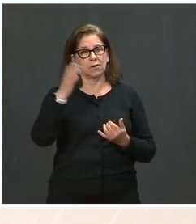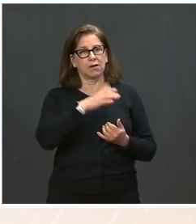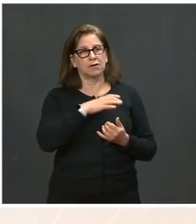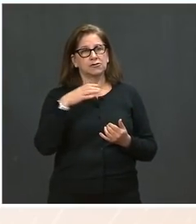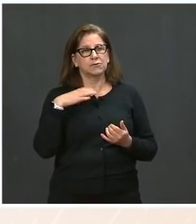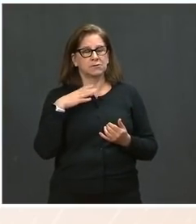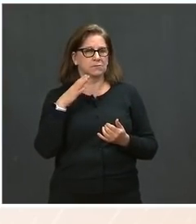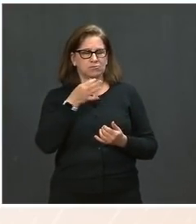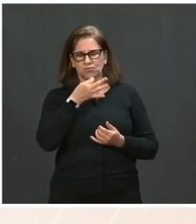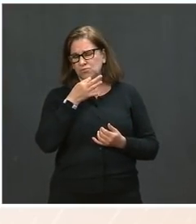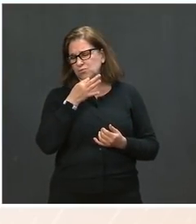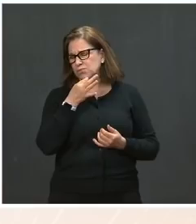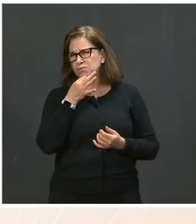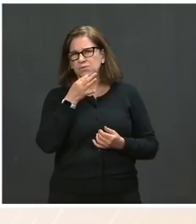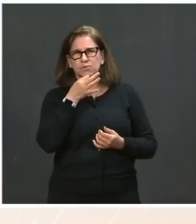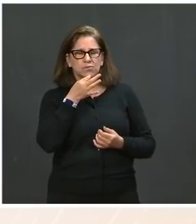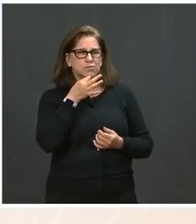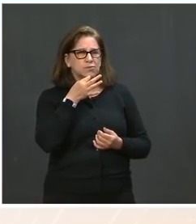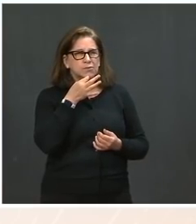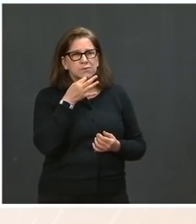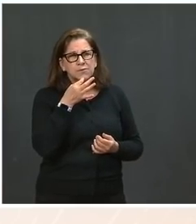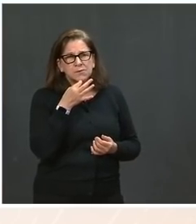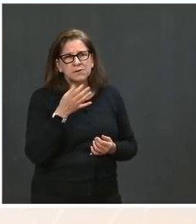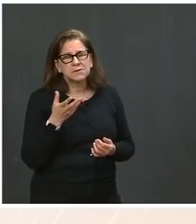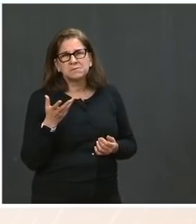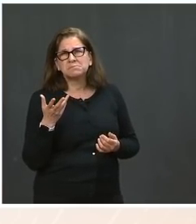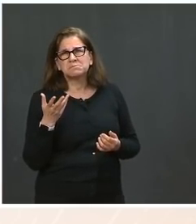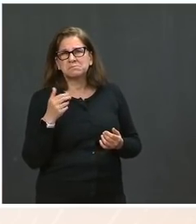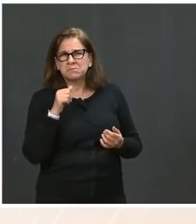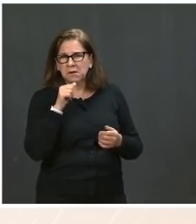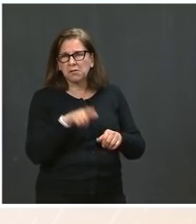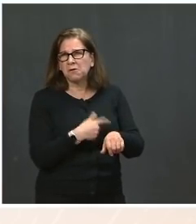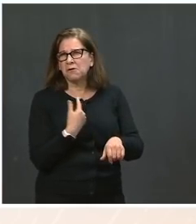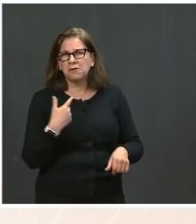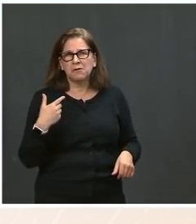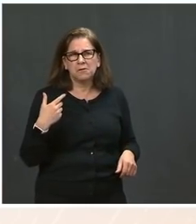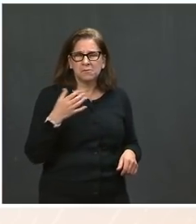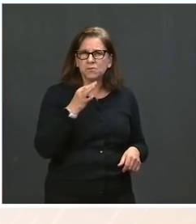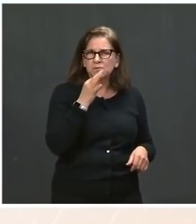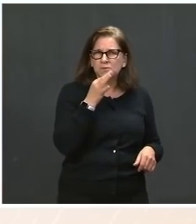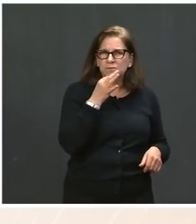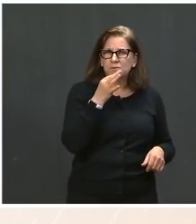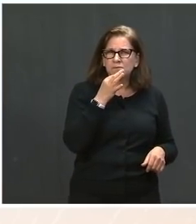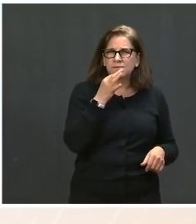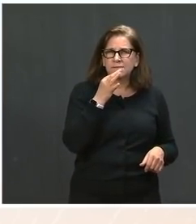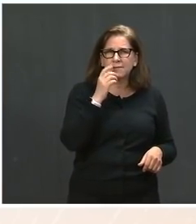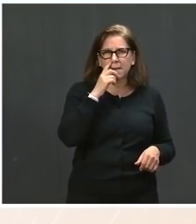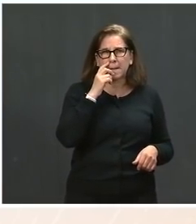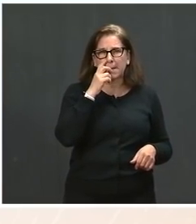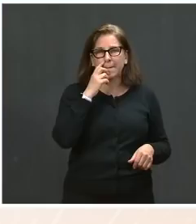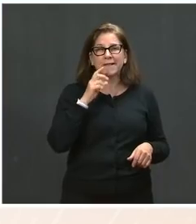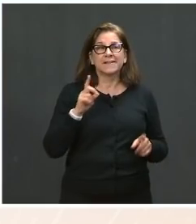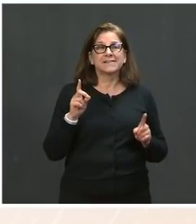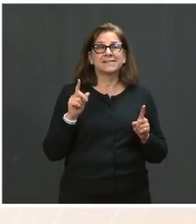I don't think there's any reason for a delay of that. I will say that David Chipman, who -- for others who are not as familiar with his background,